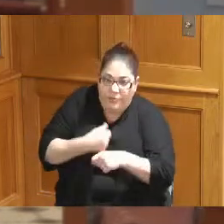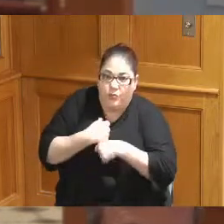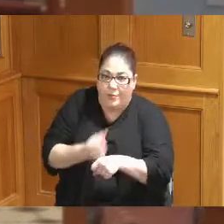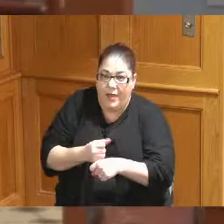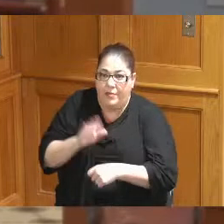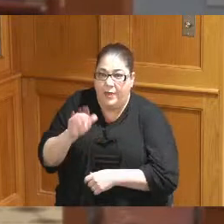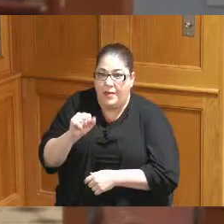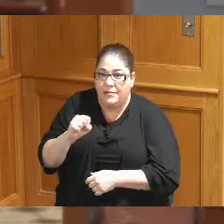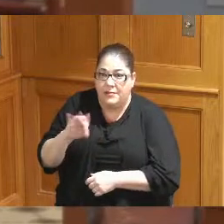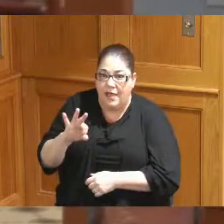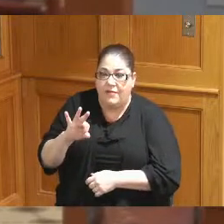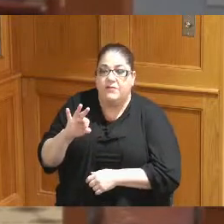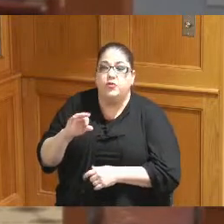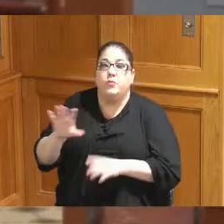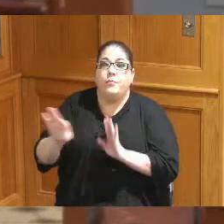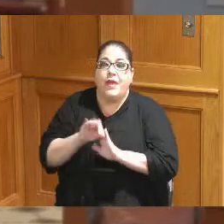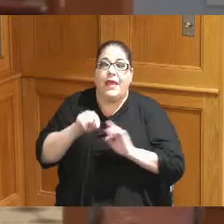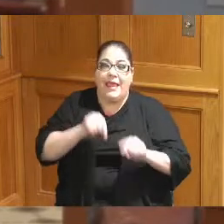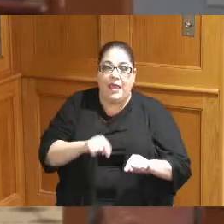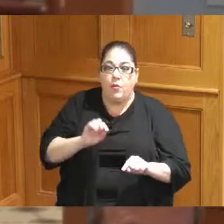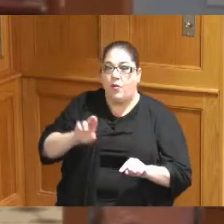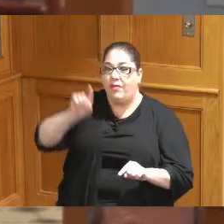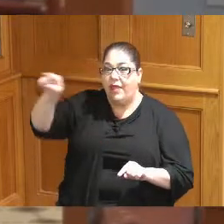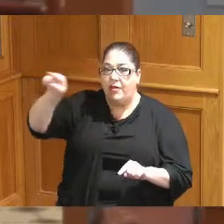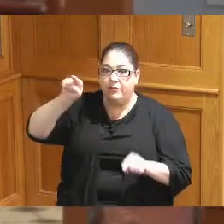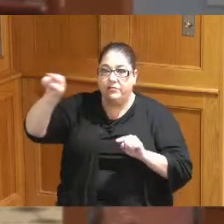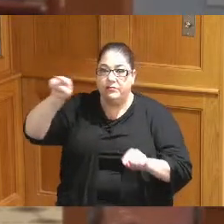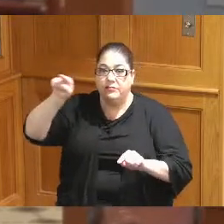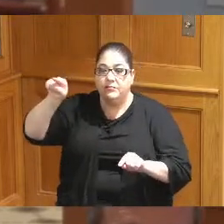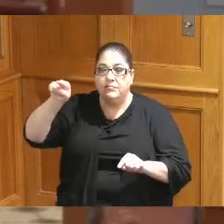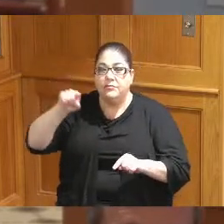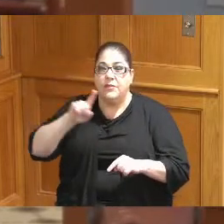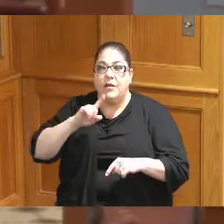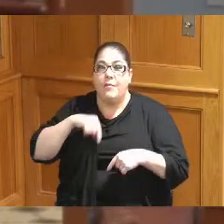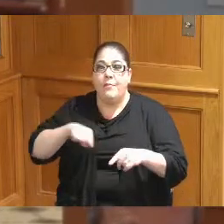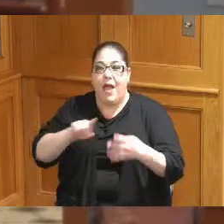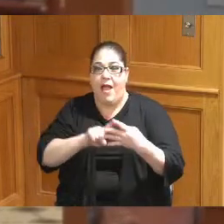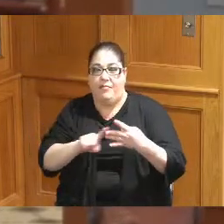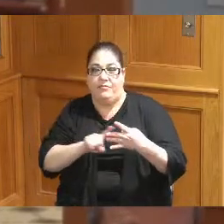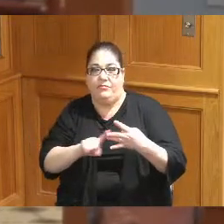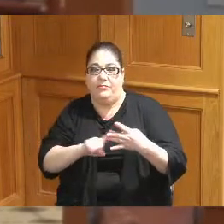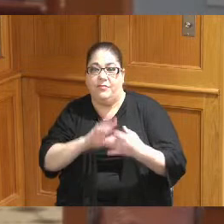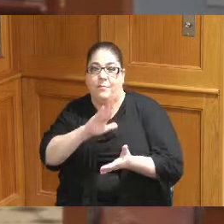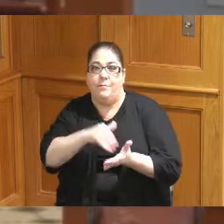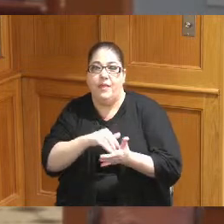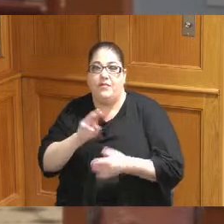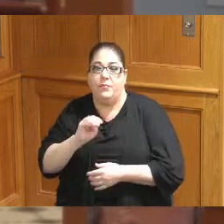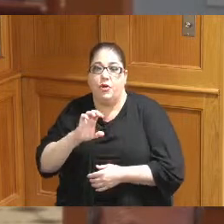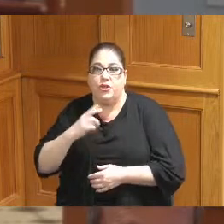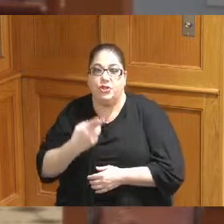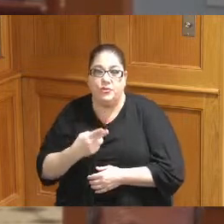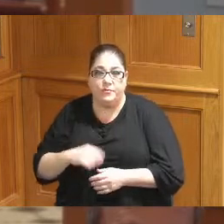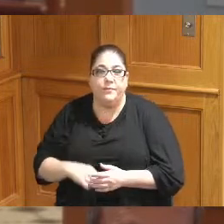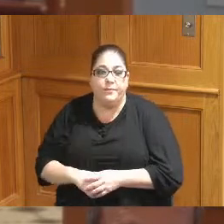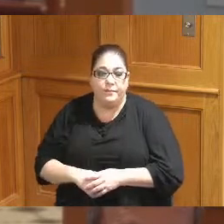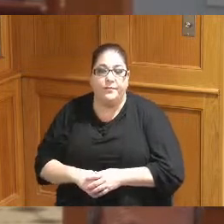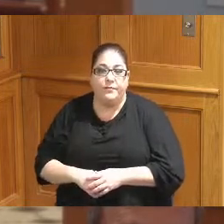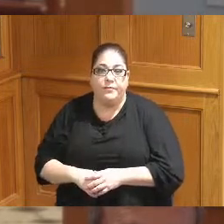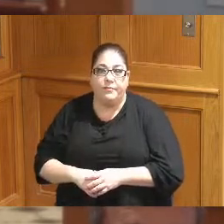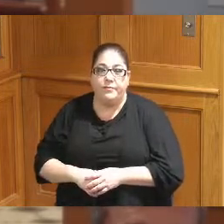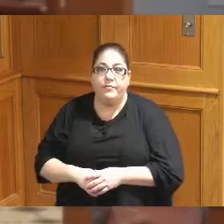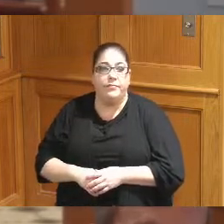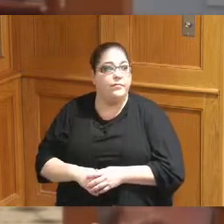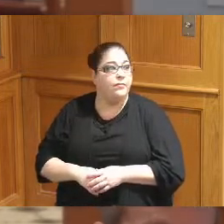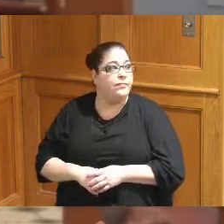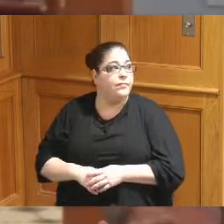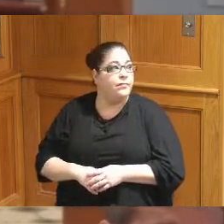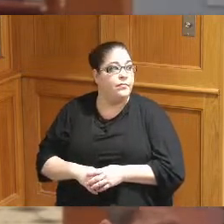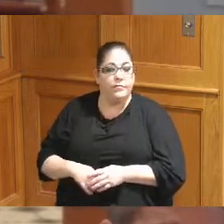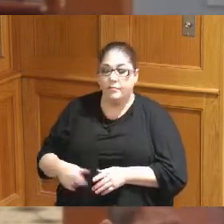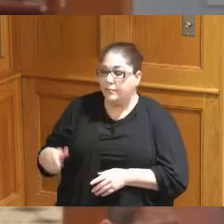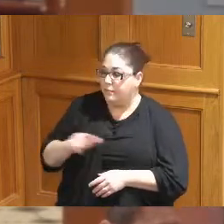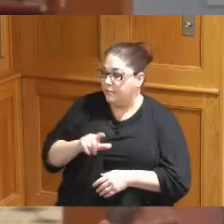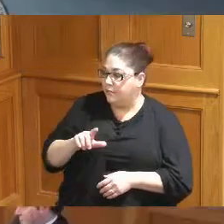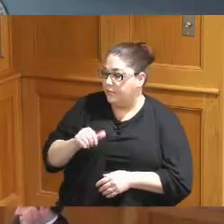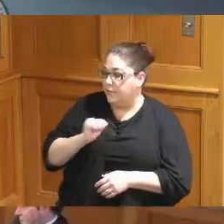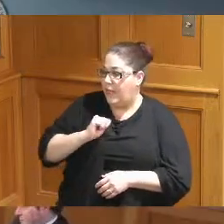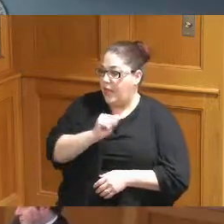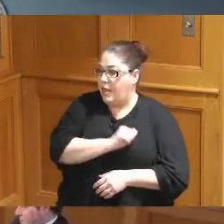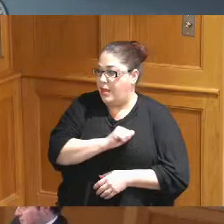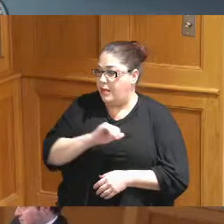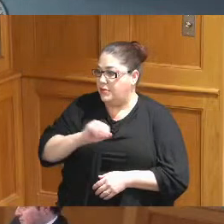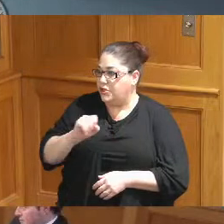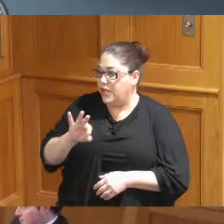location will be made I meet March latest okay Madam President yes on the on the the specific